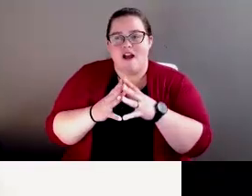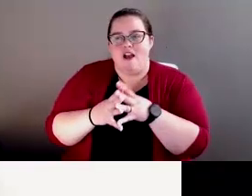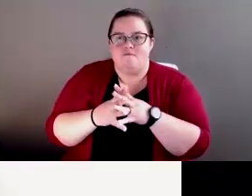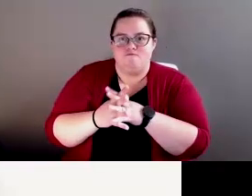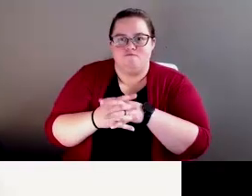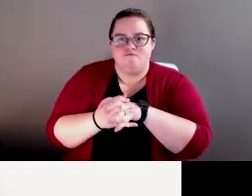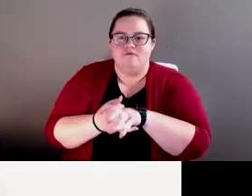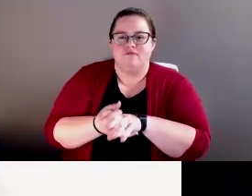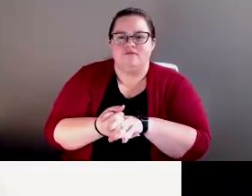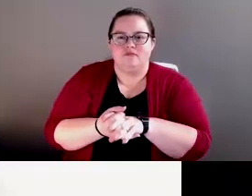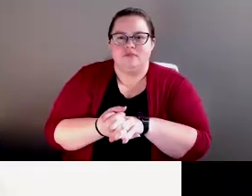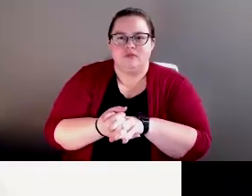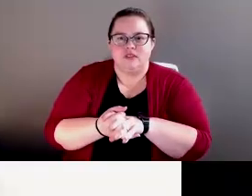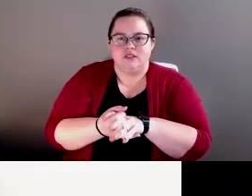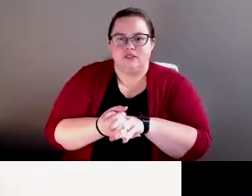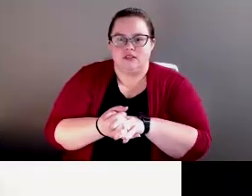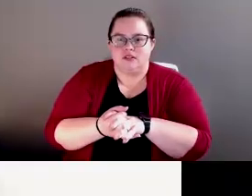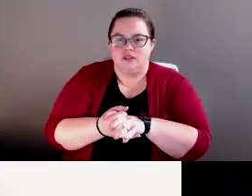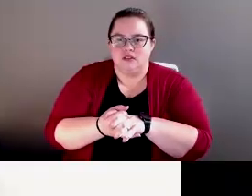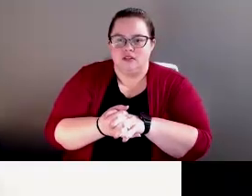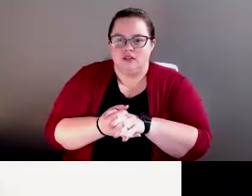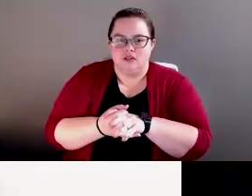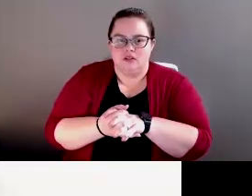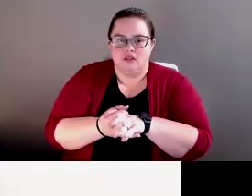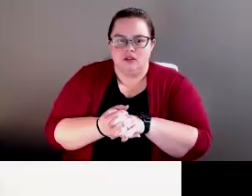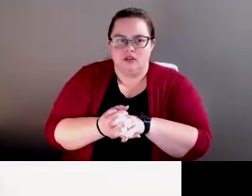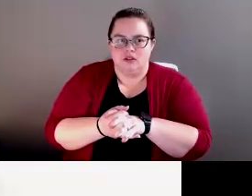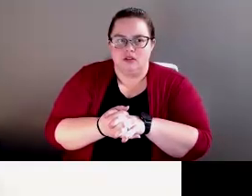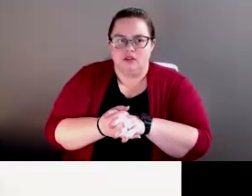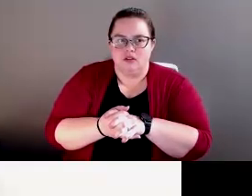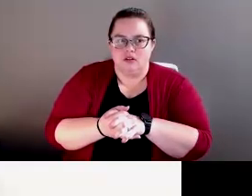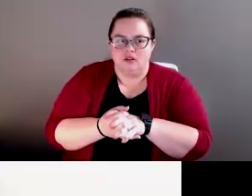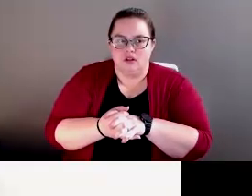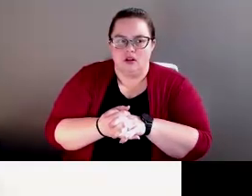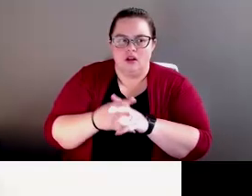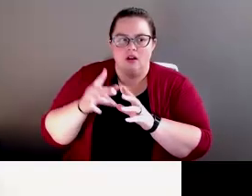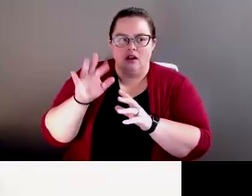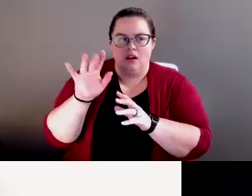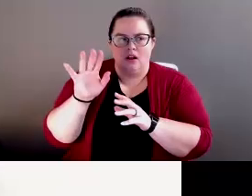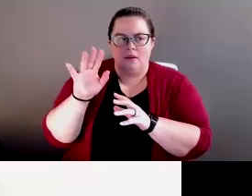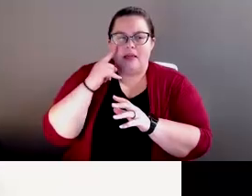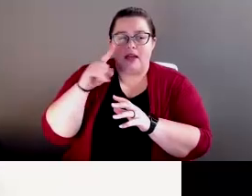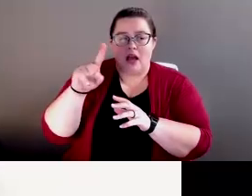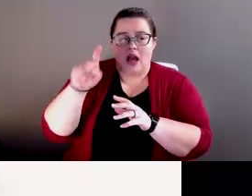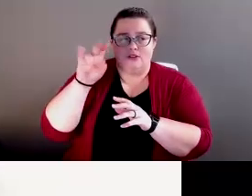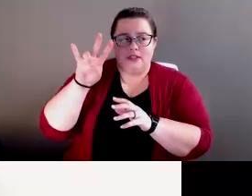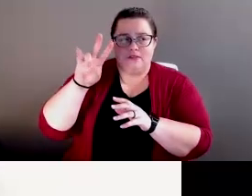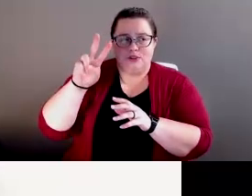170, I believe Susi sent me the numbers last night. I believe 172 of you registered for this session.